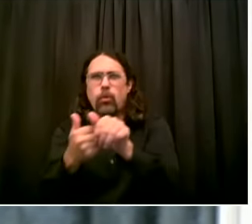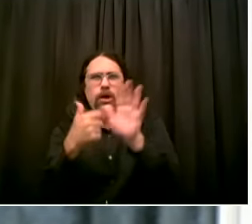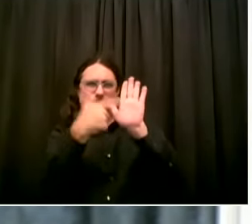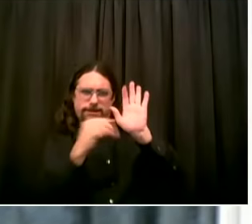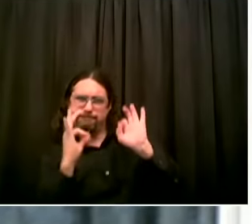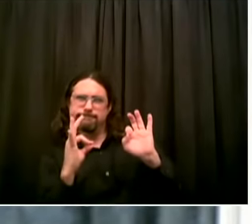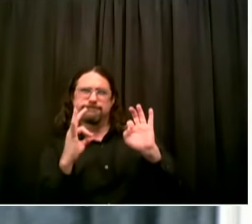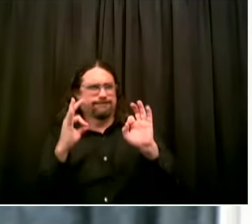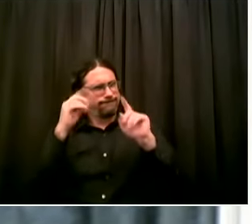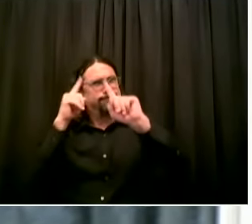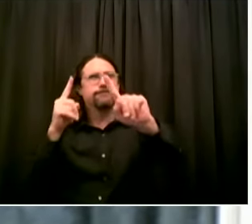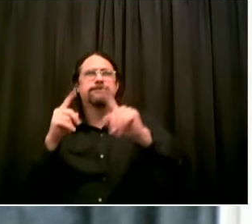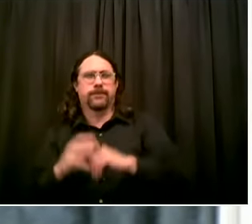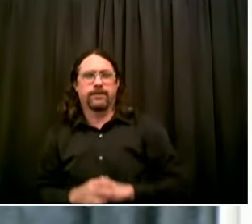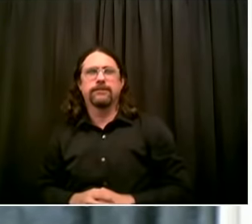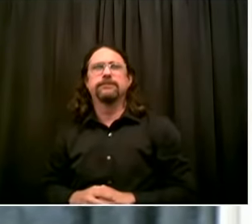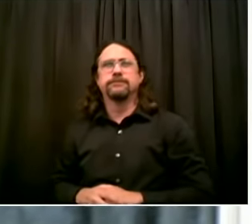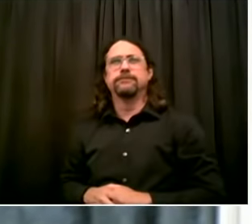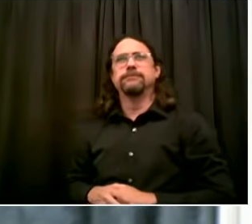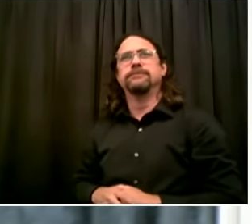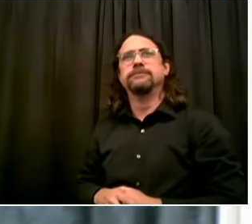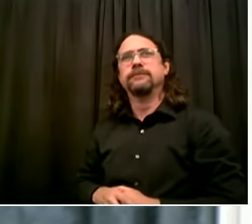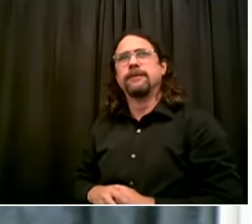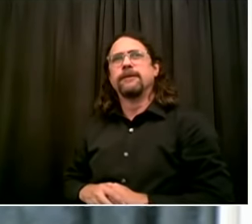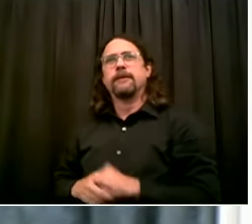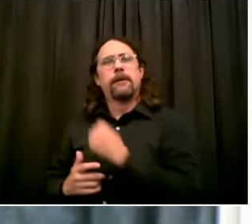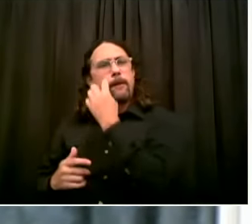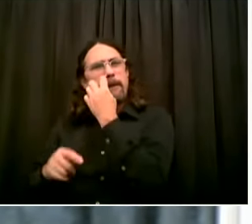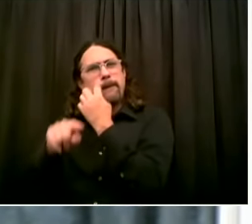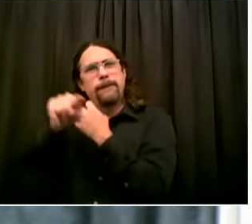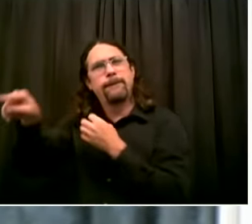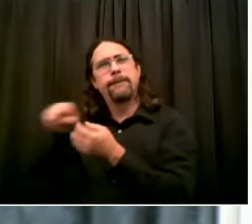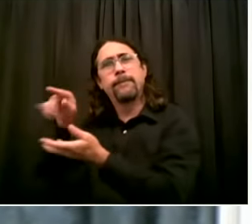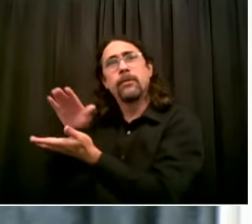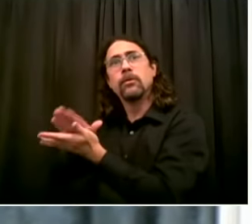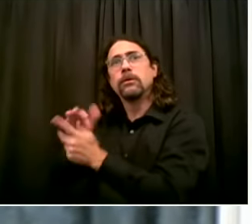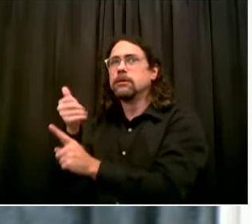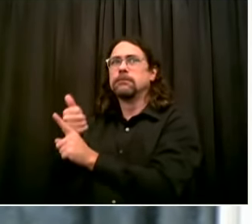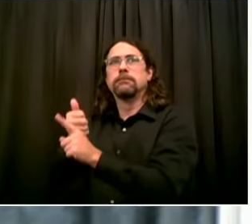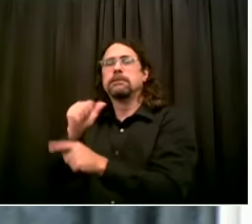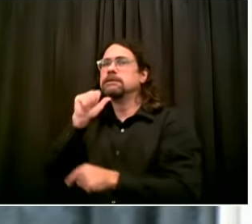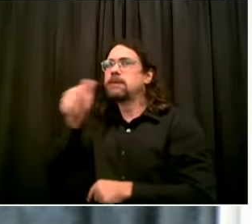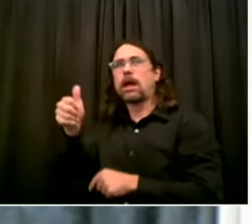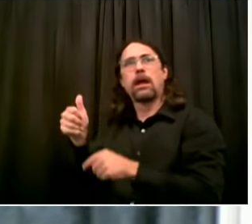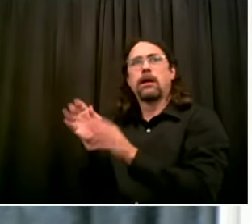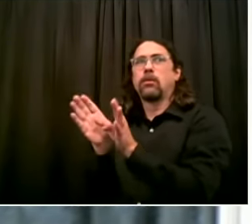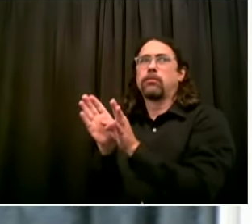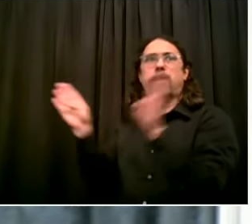INSTRUCTIONS HE S HAPRVOIDD ETO THE COMMUNITY, OUR HEALTH COMMISSIONER. THANK YOU MR.